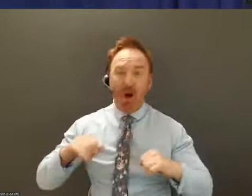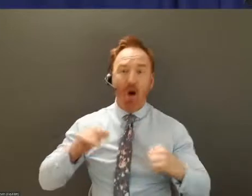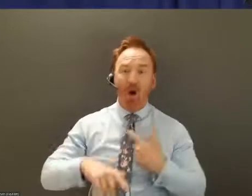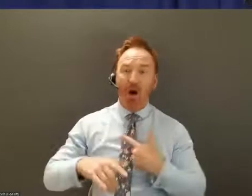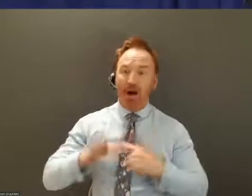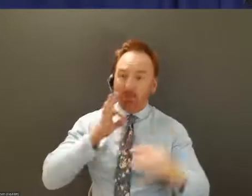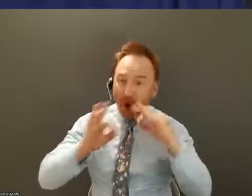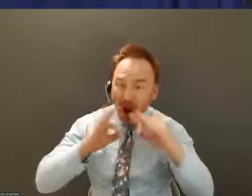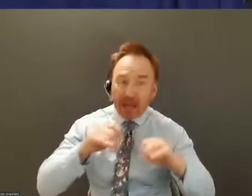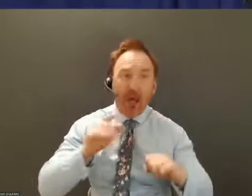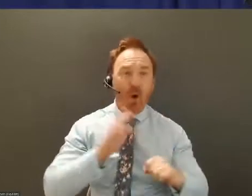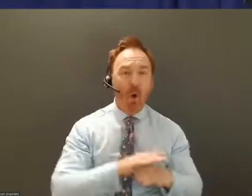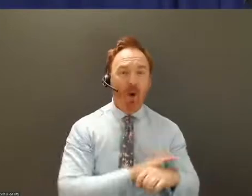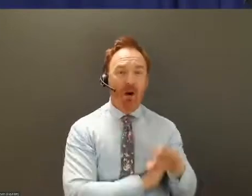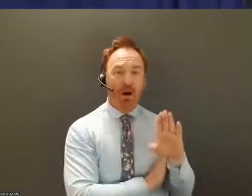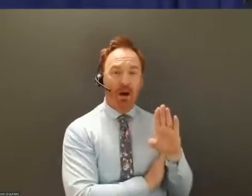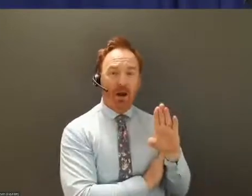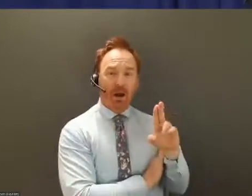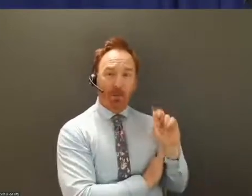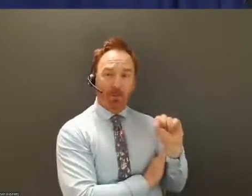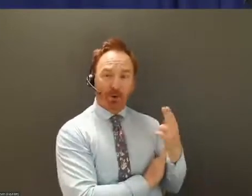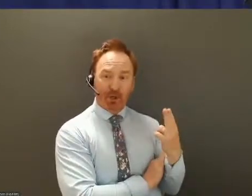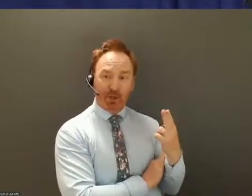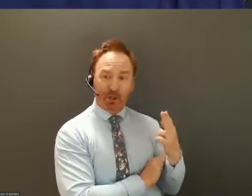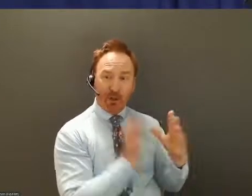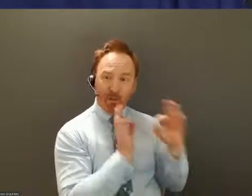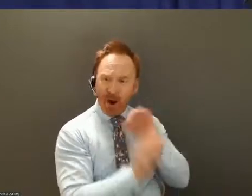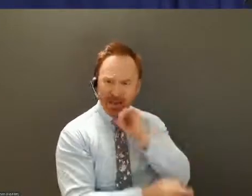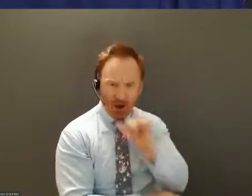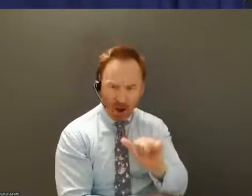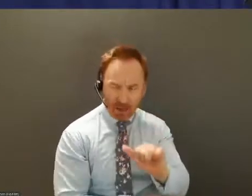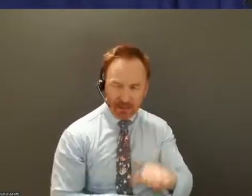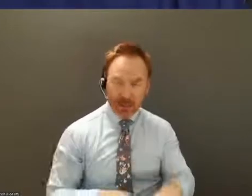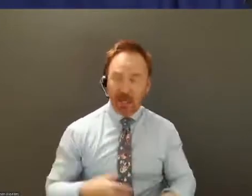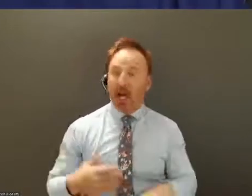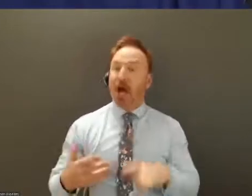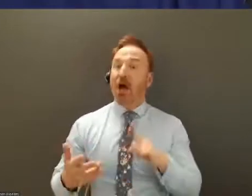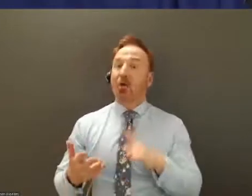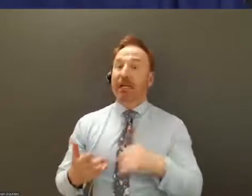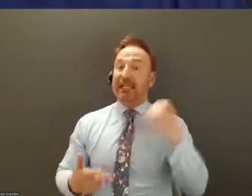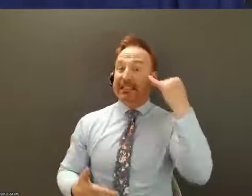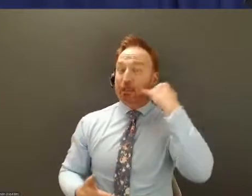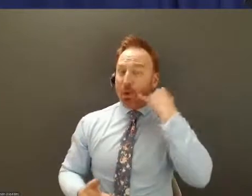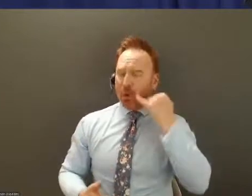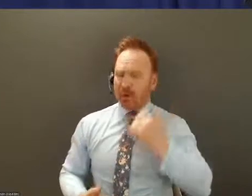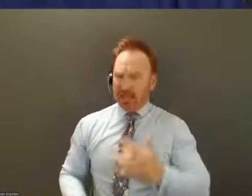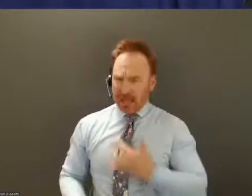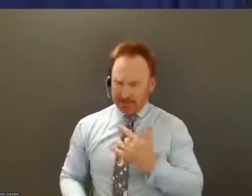and think about what important. Think about what's most